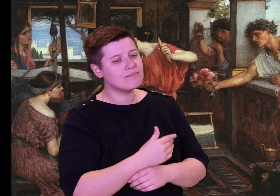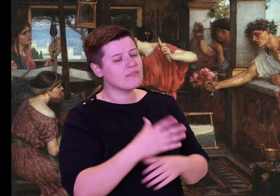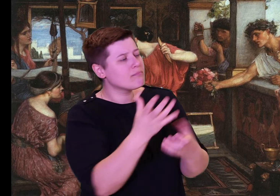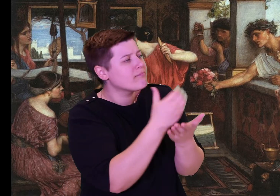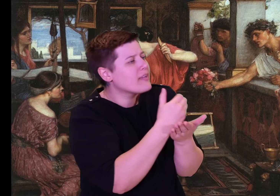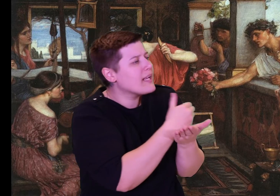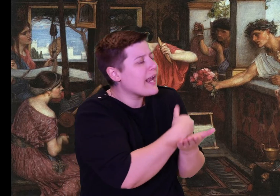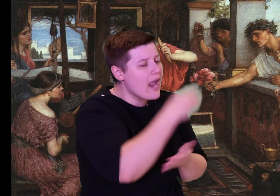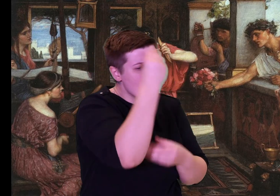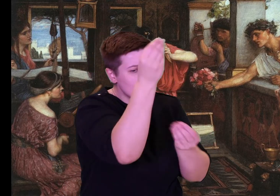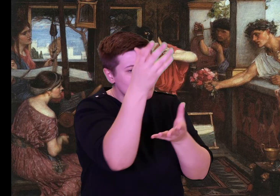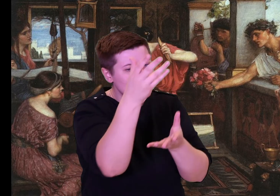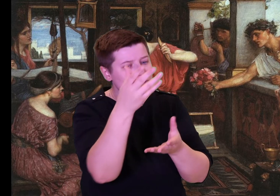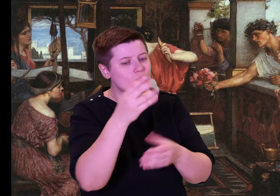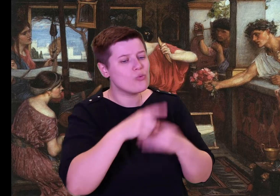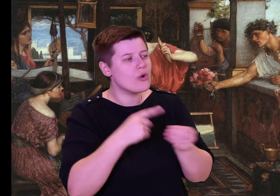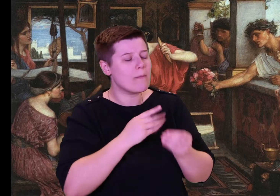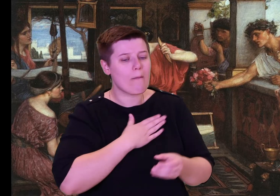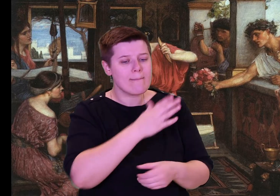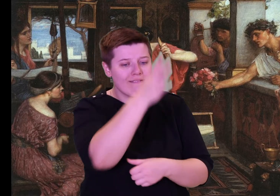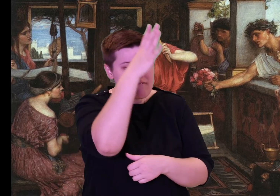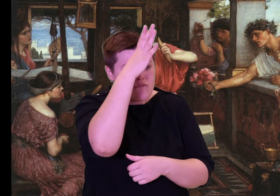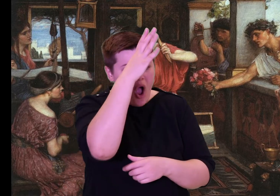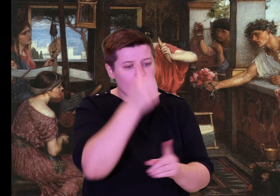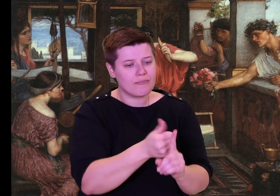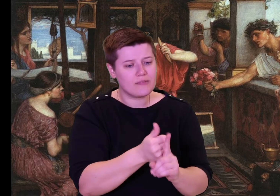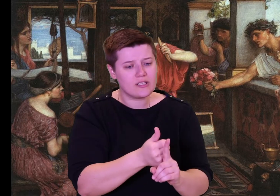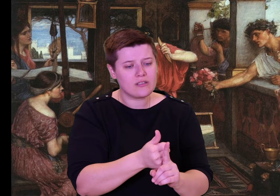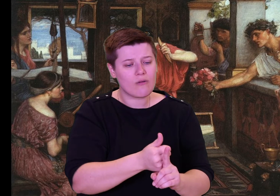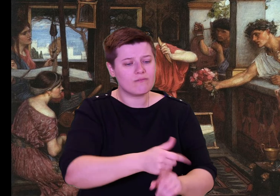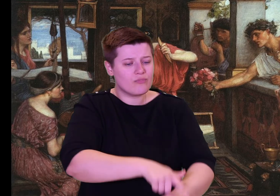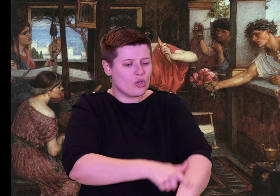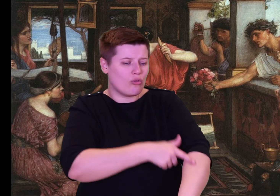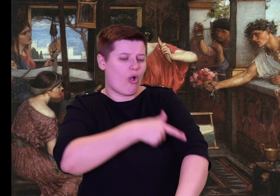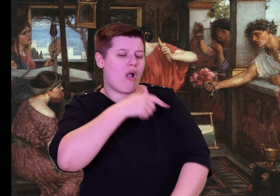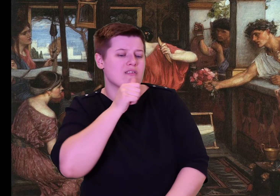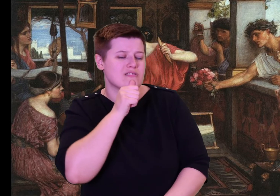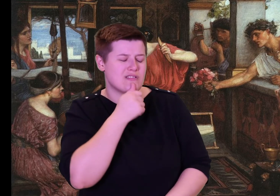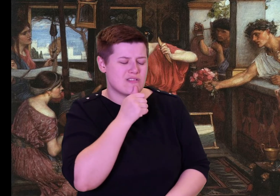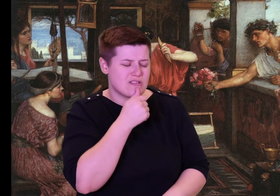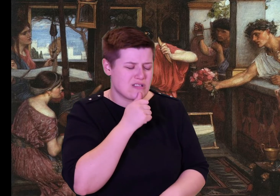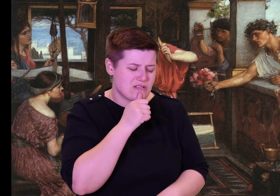the other men who battled with the Trojans lost their lives. But Zeus still